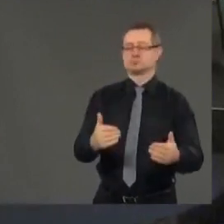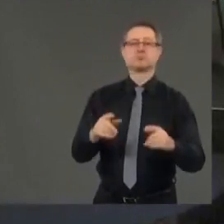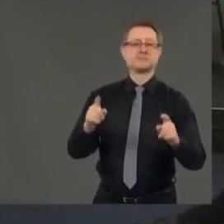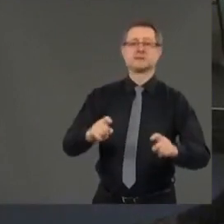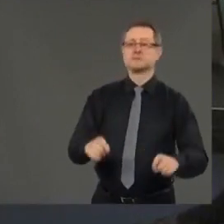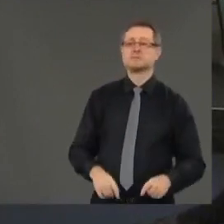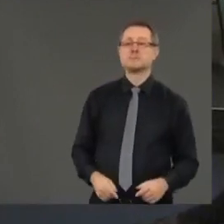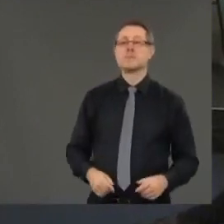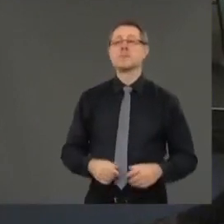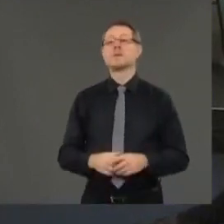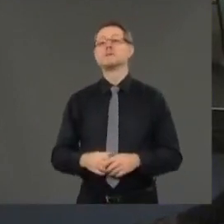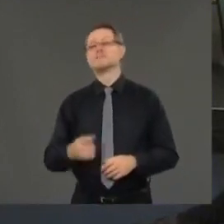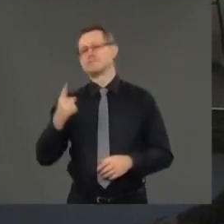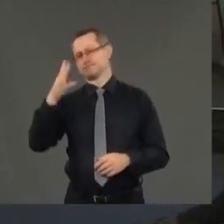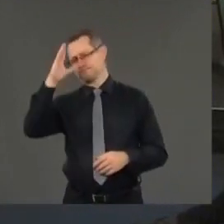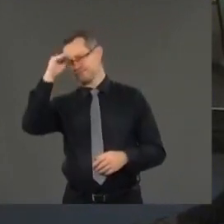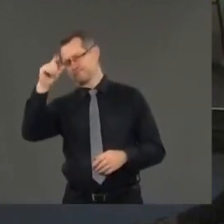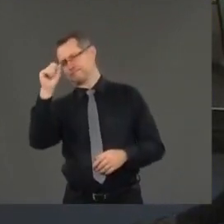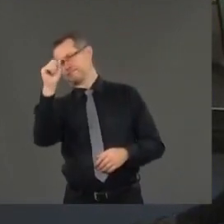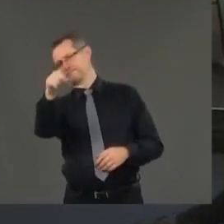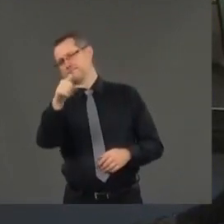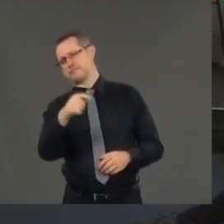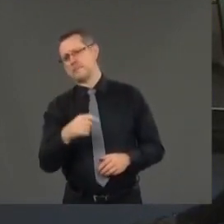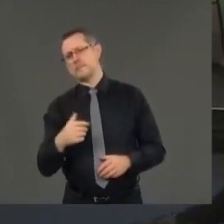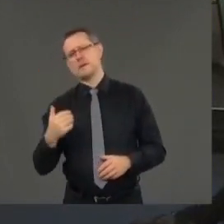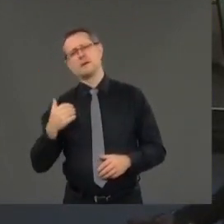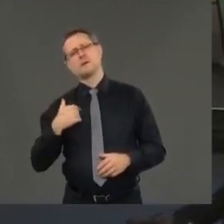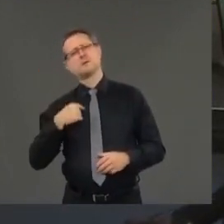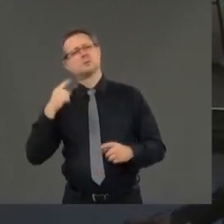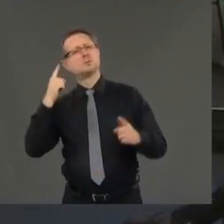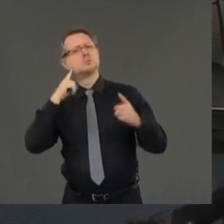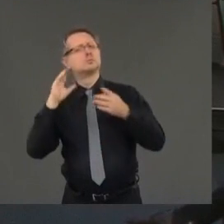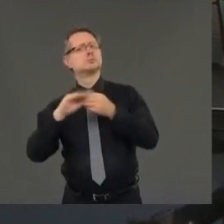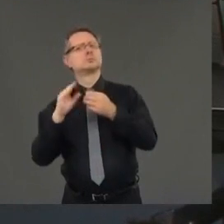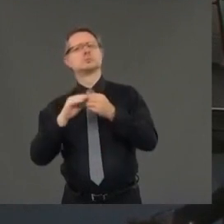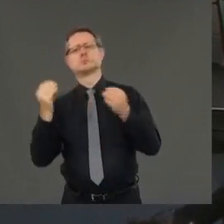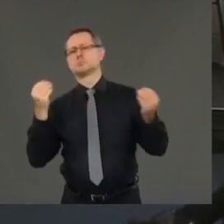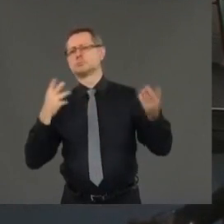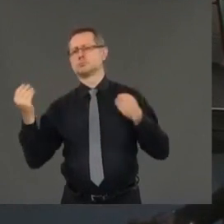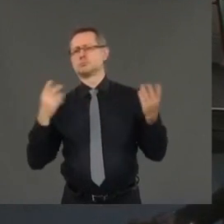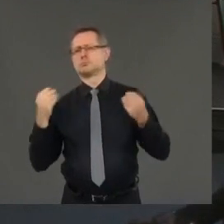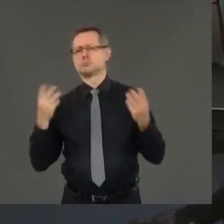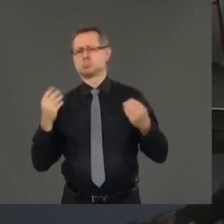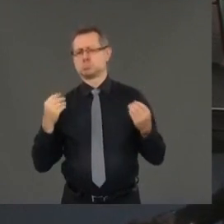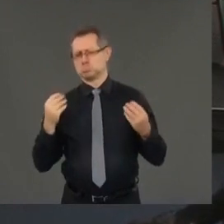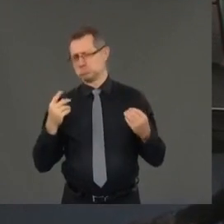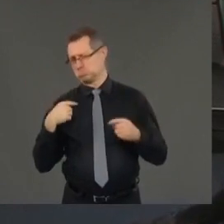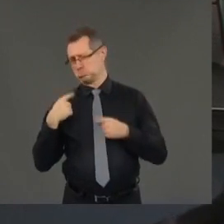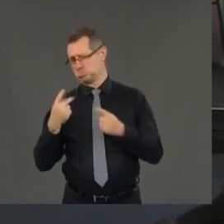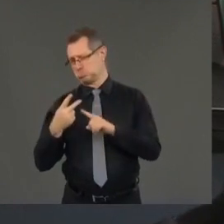EVERYBODY, 55 AND OVER, EVEN IF